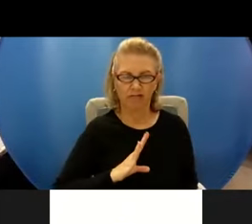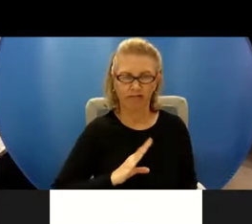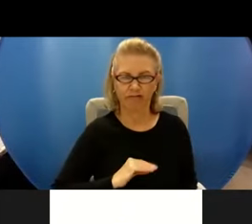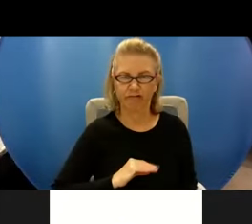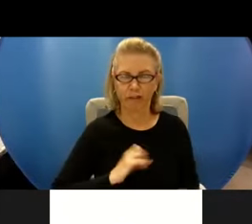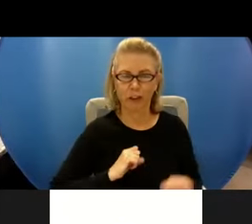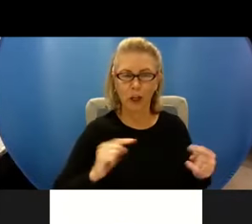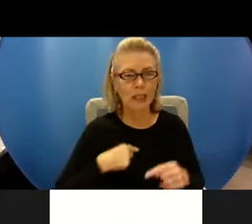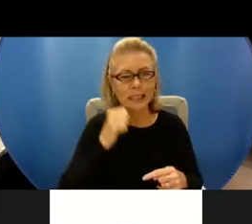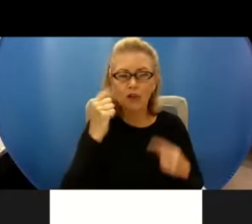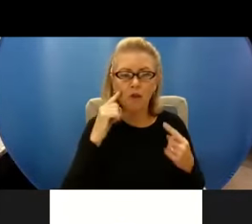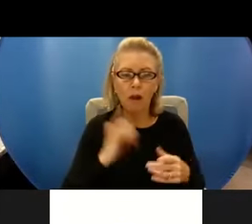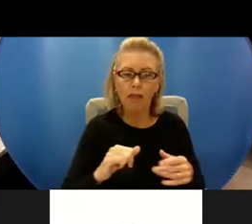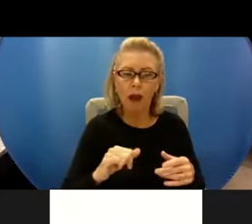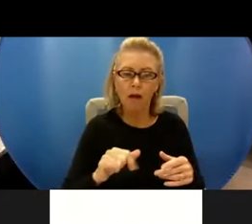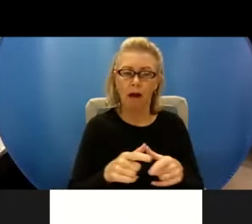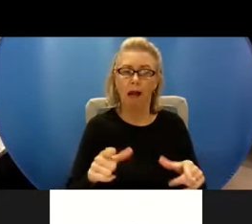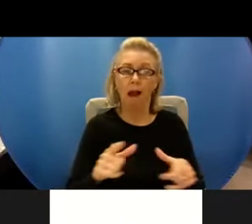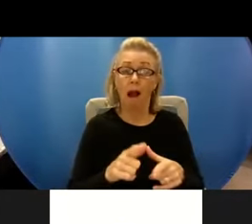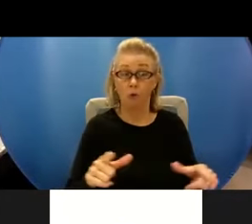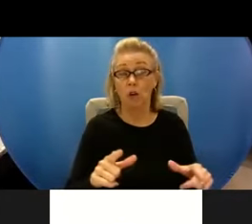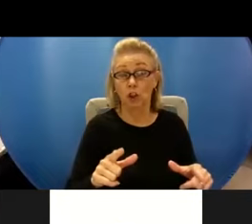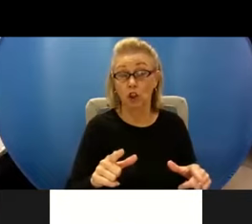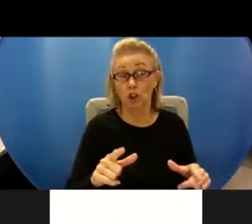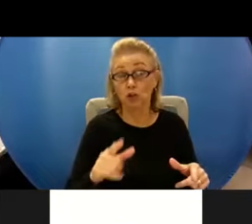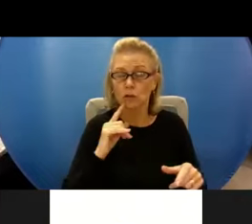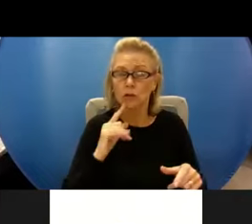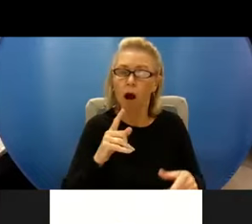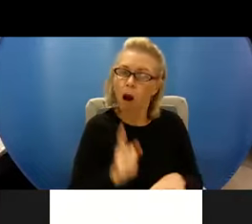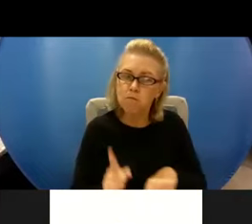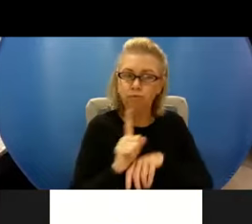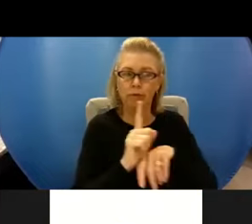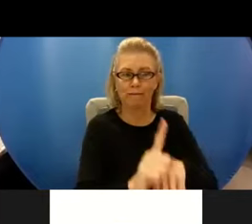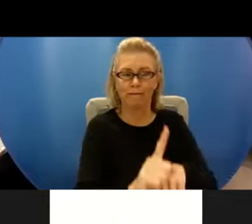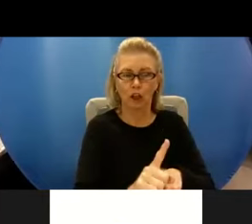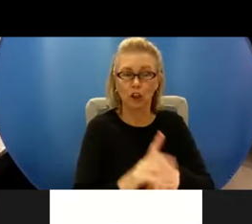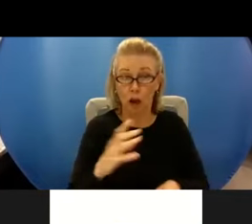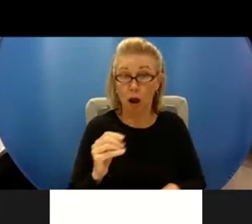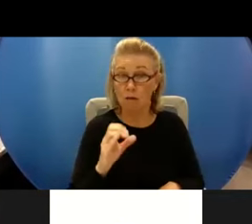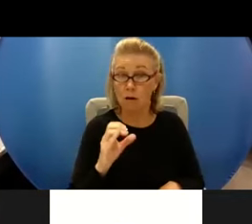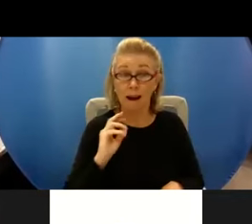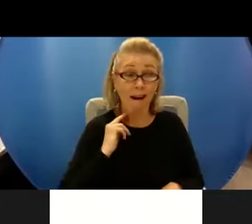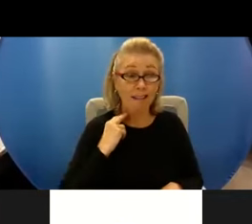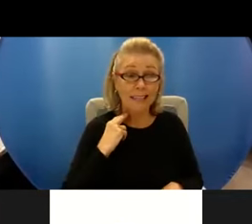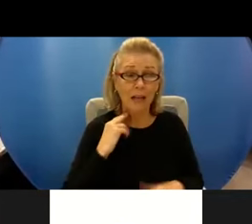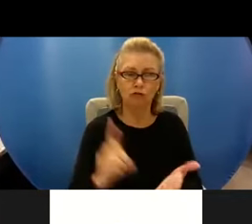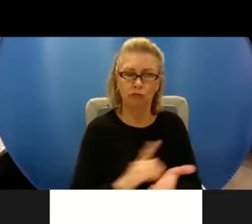that language privilege and accent discrimination actually exist. It confirmed to me that a language